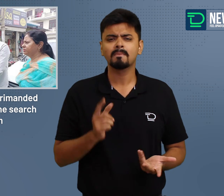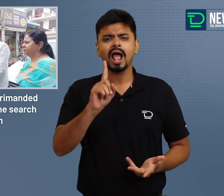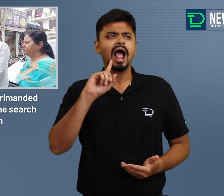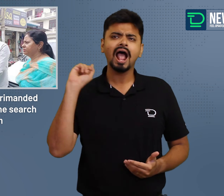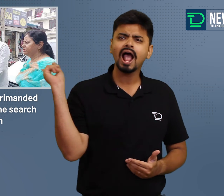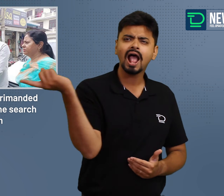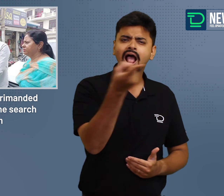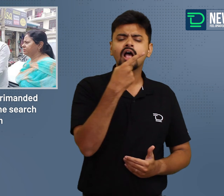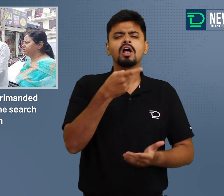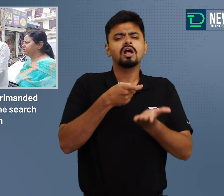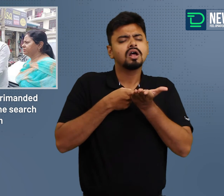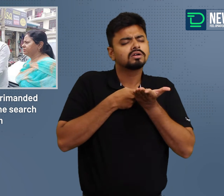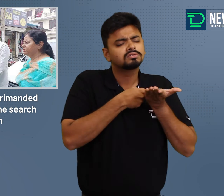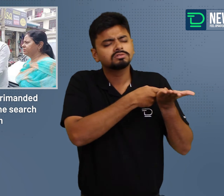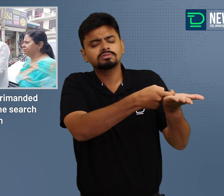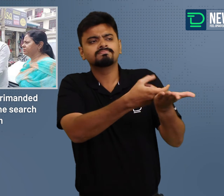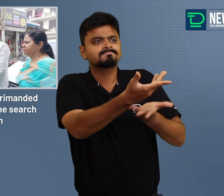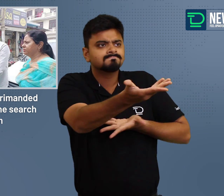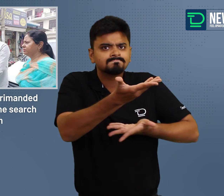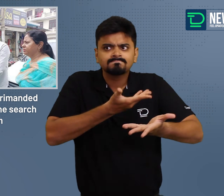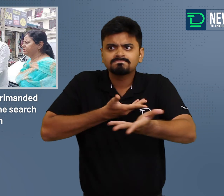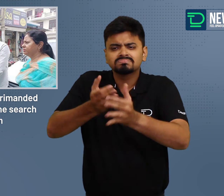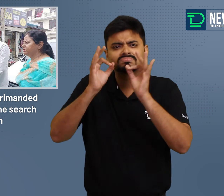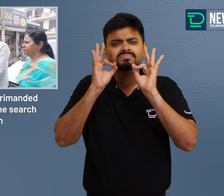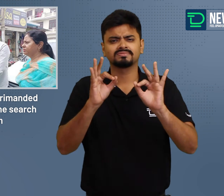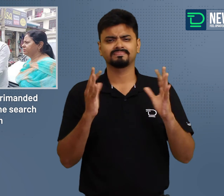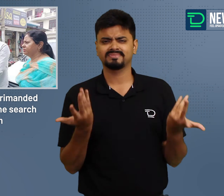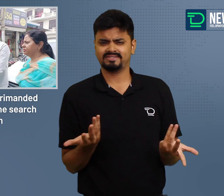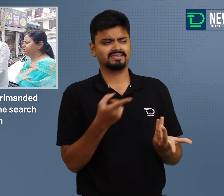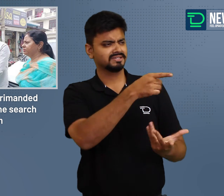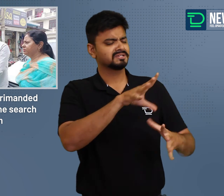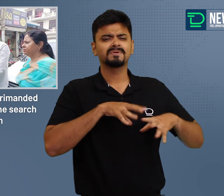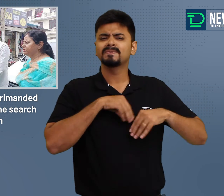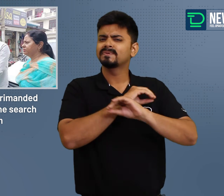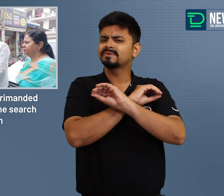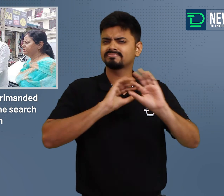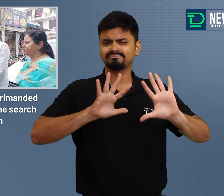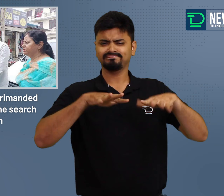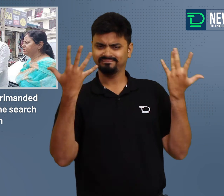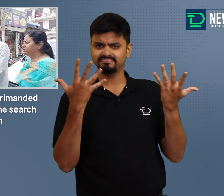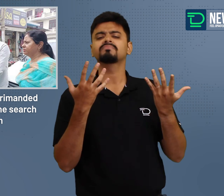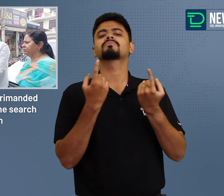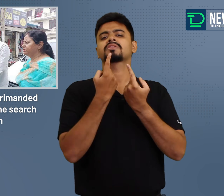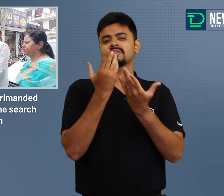But respect is always mutual.